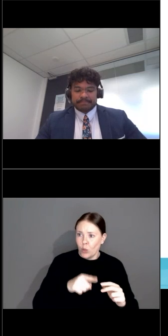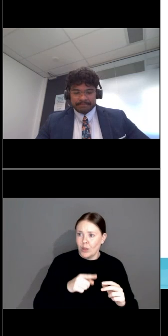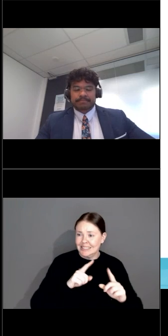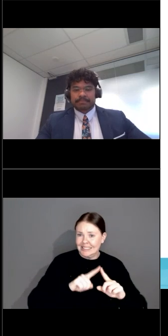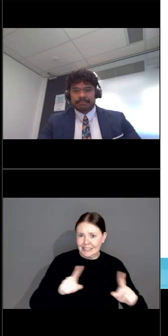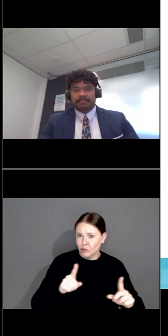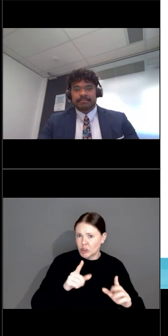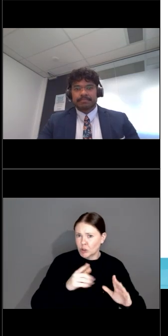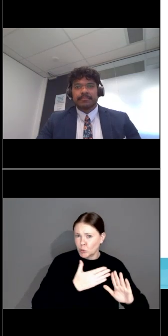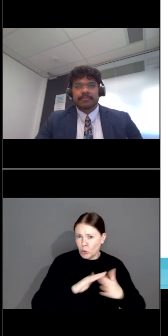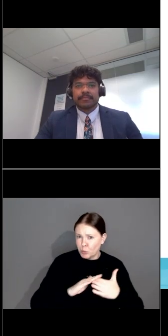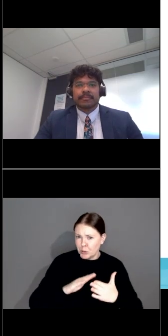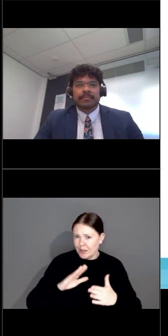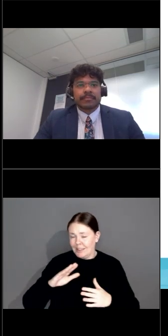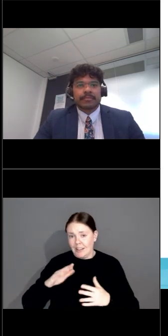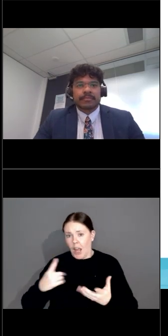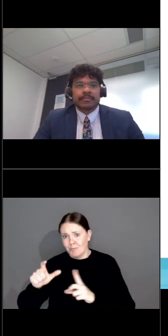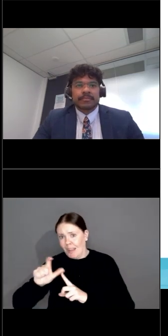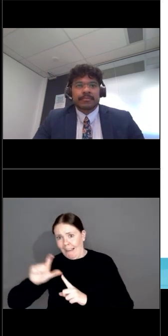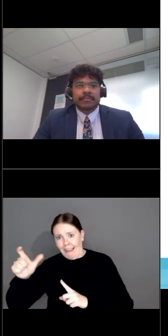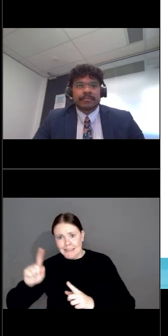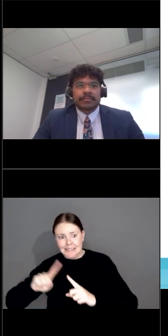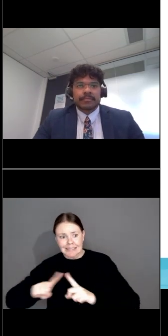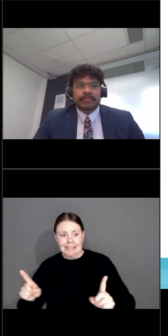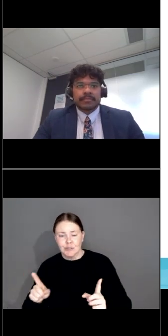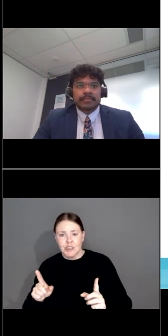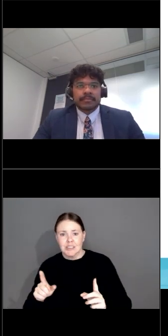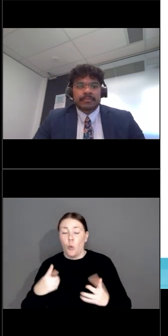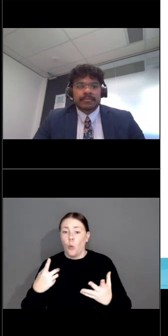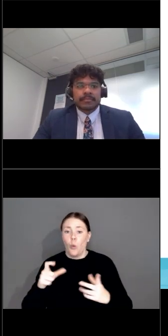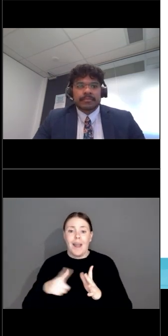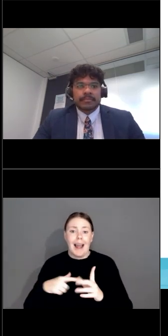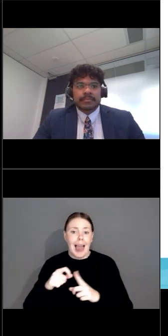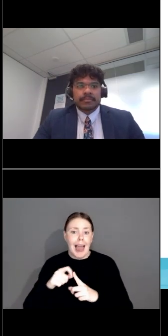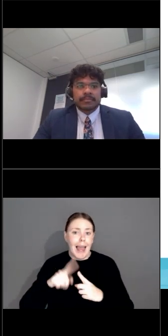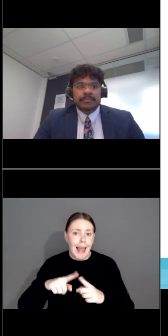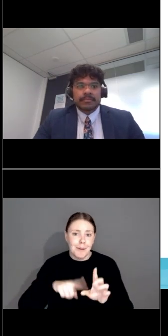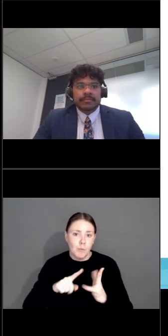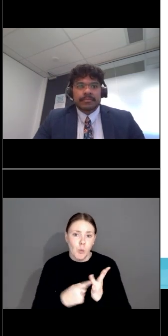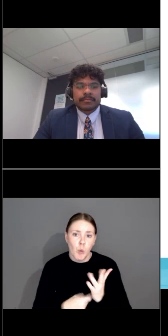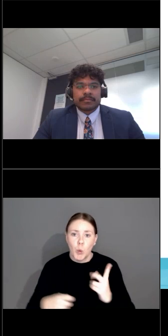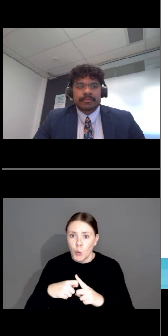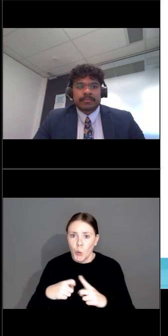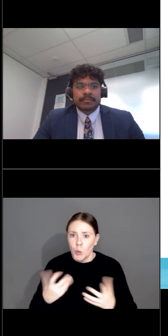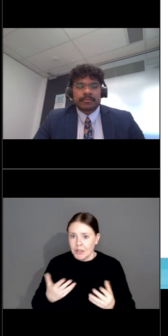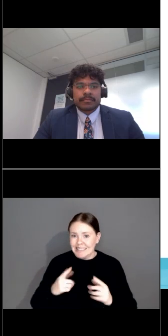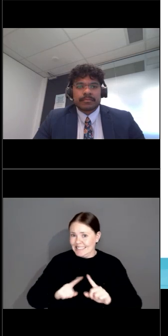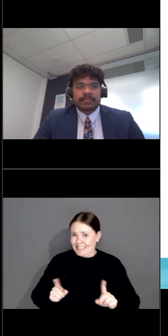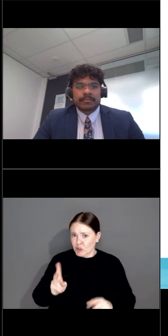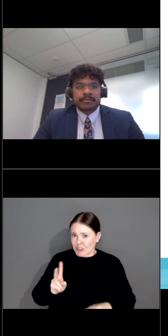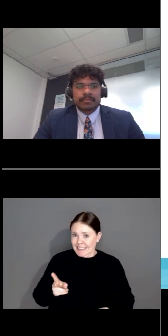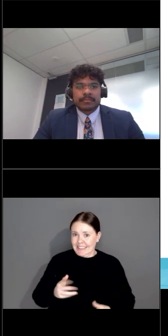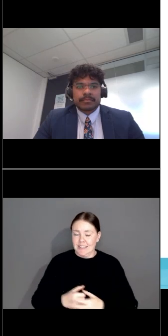York um and I'm very lucky to have um the three um facilitators and I'm and um call us the crew